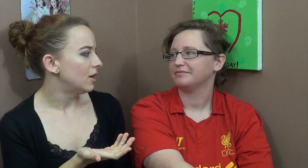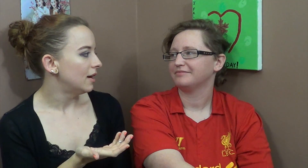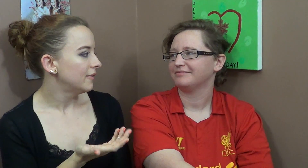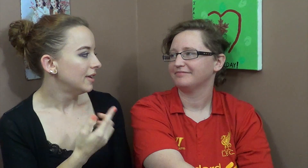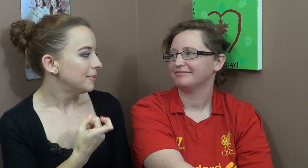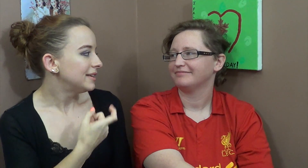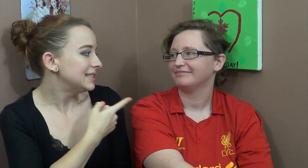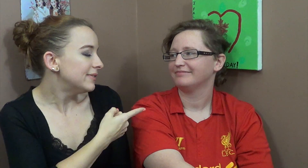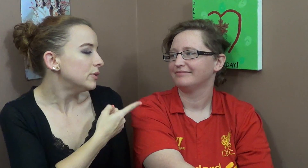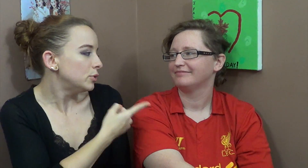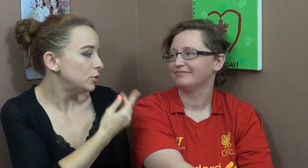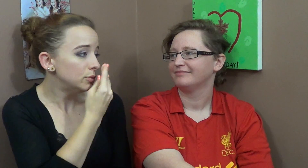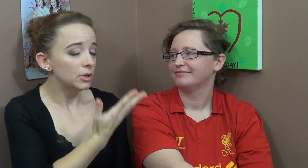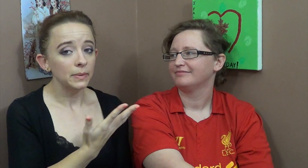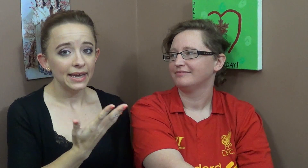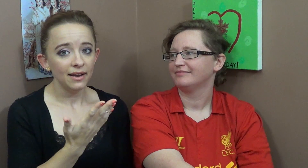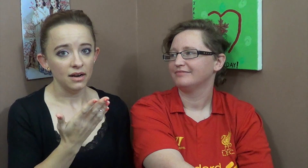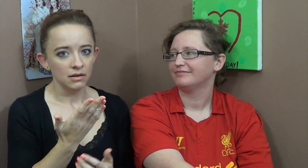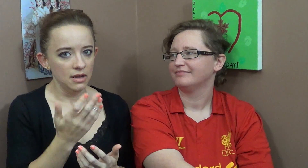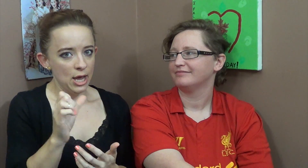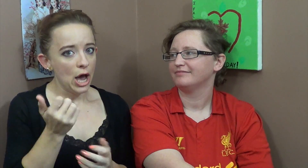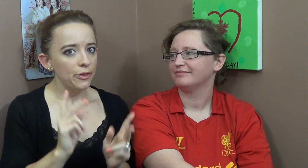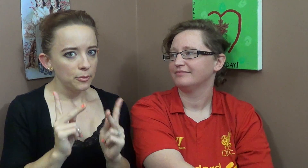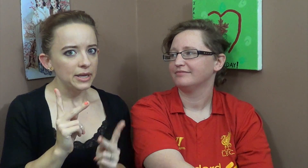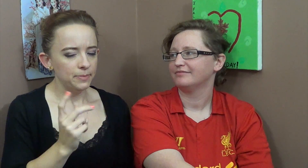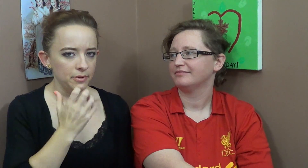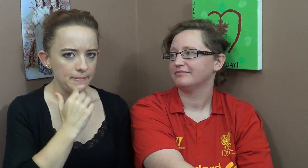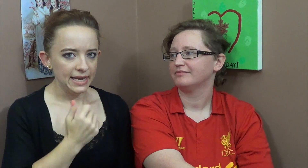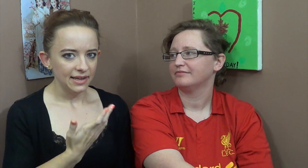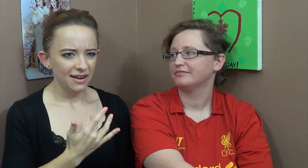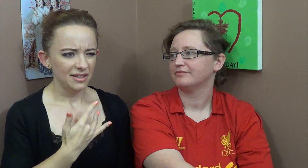shooing you off. Even though you don't care other people might